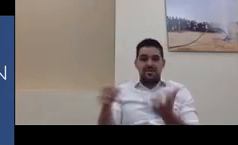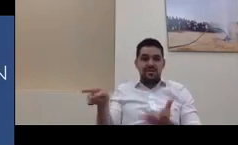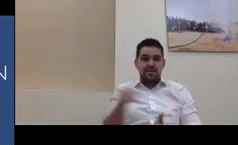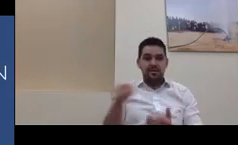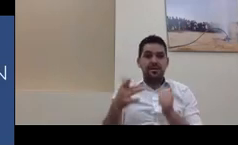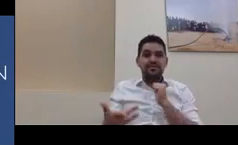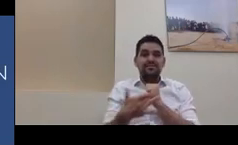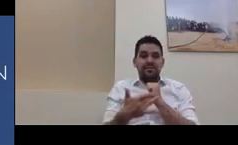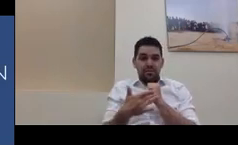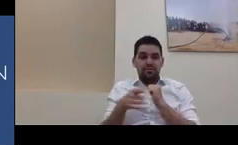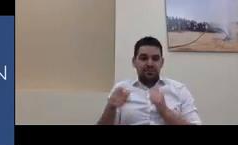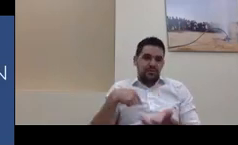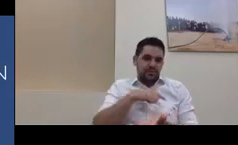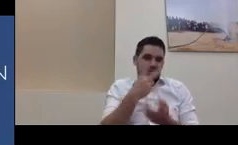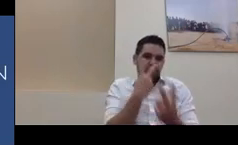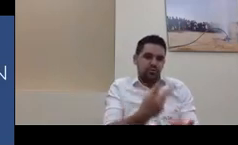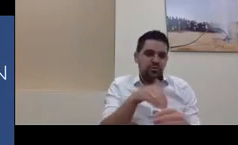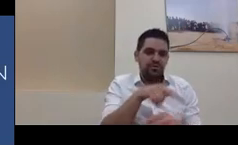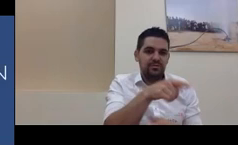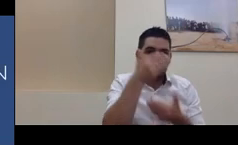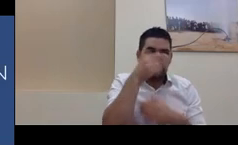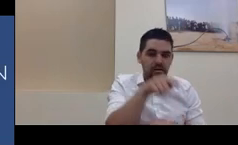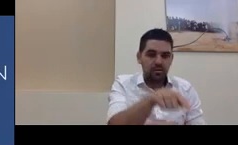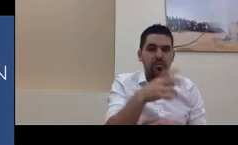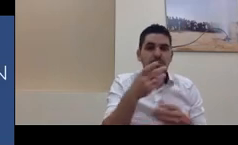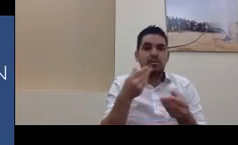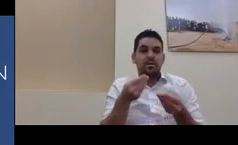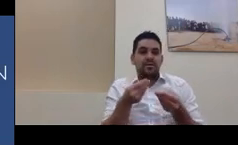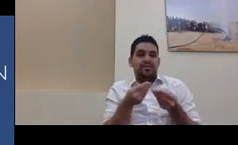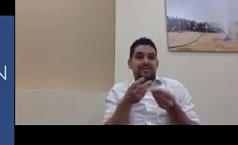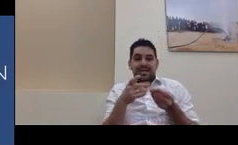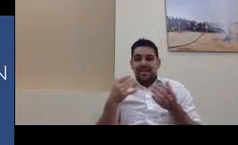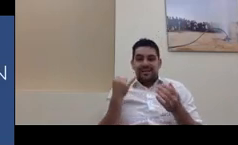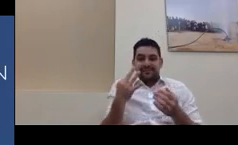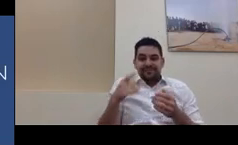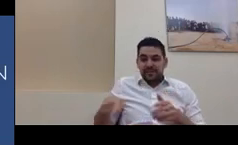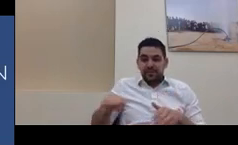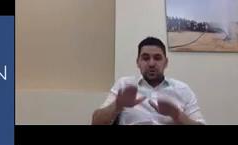All of that combined technology that we saw in Morocco.